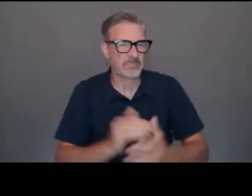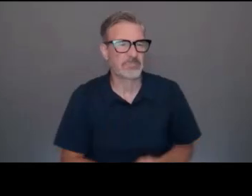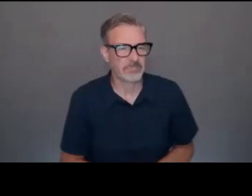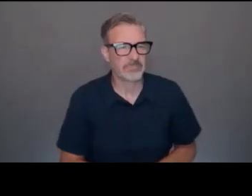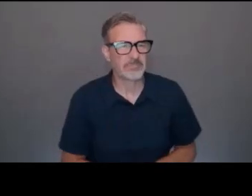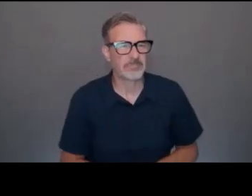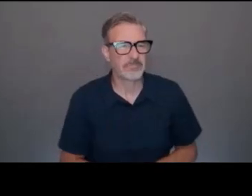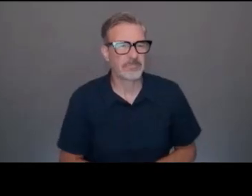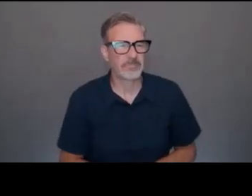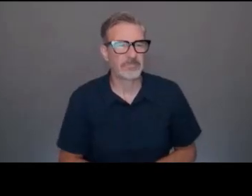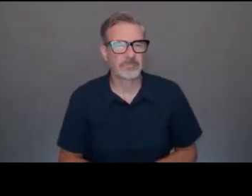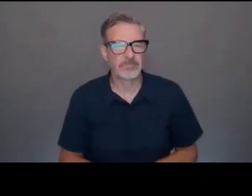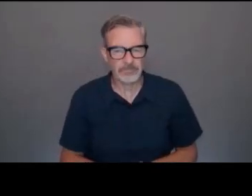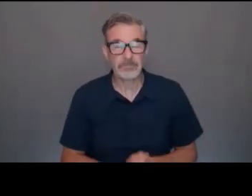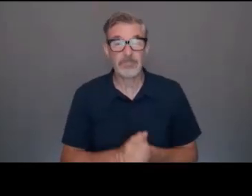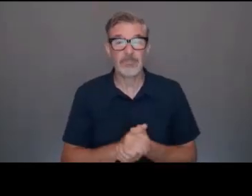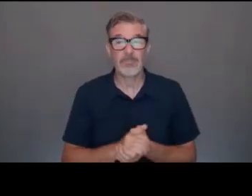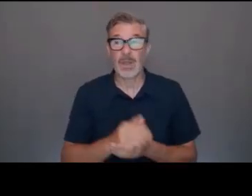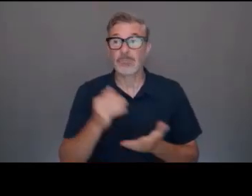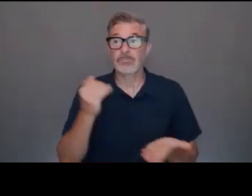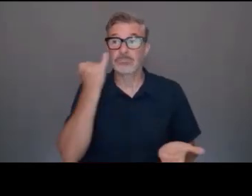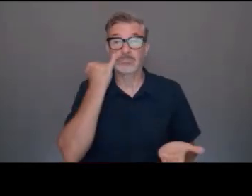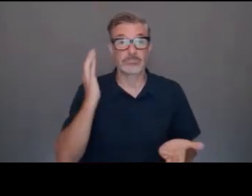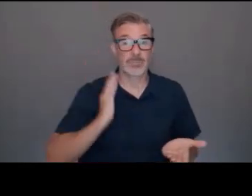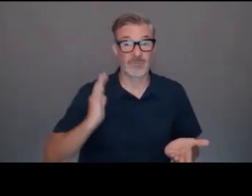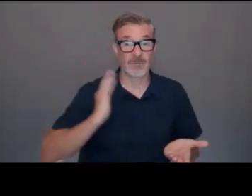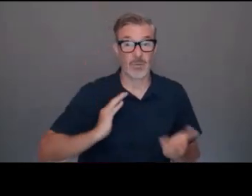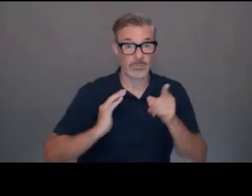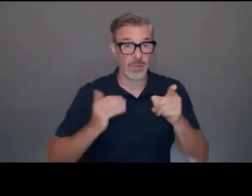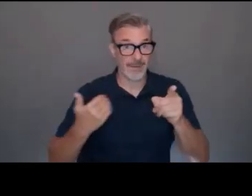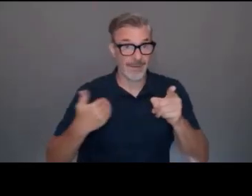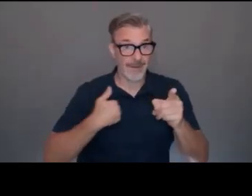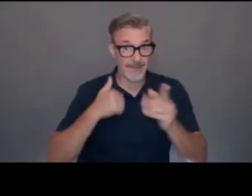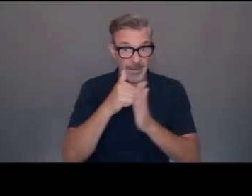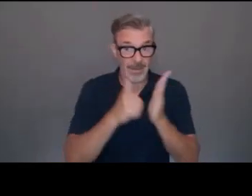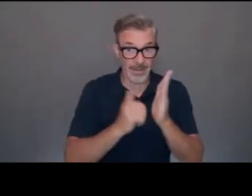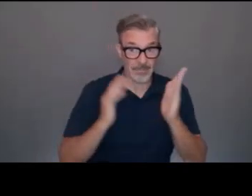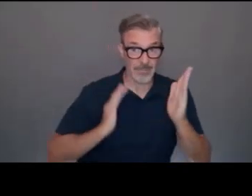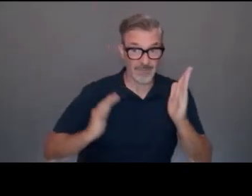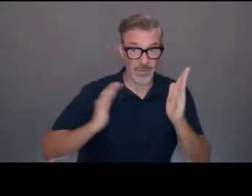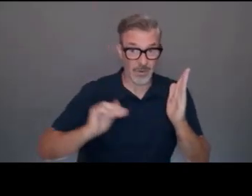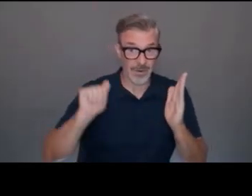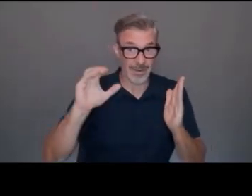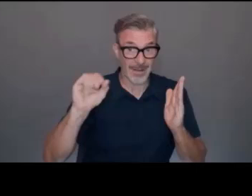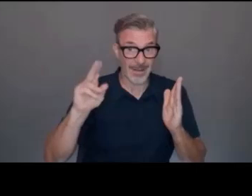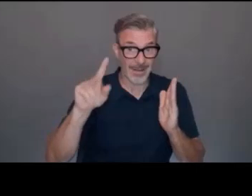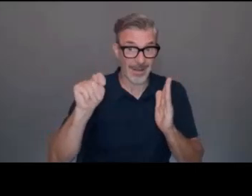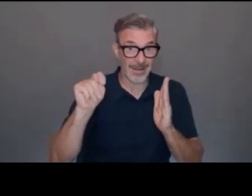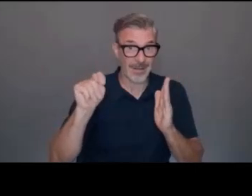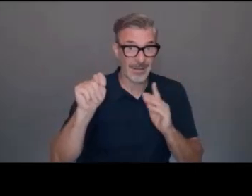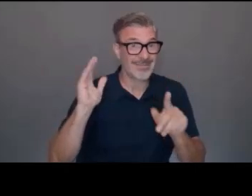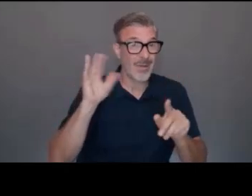Even if you had an active account in the portal before, you will need to create a new account in the updated portal.